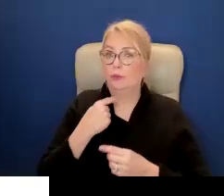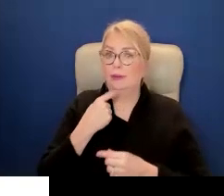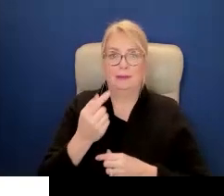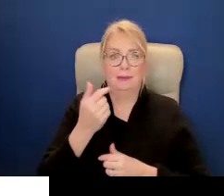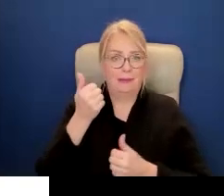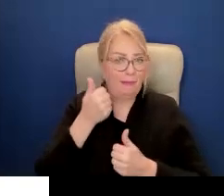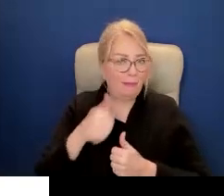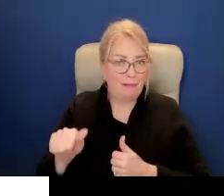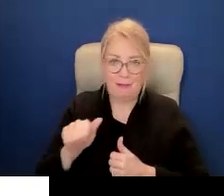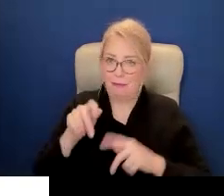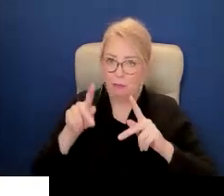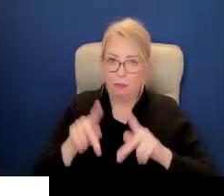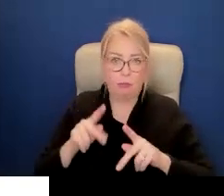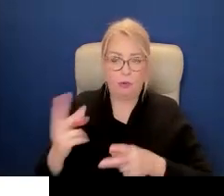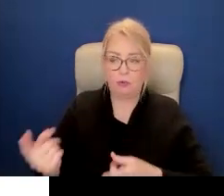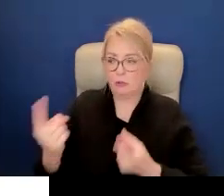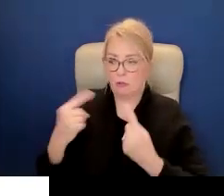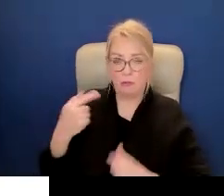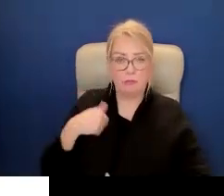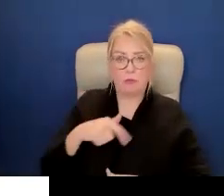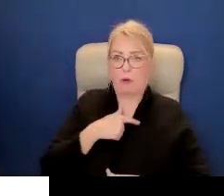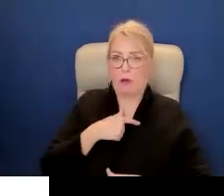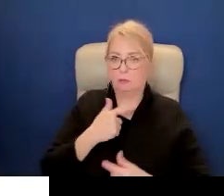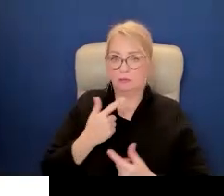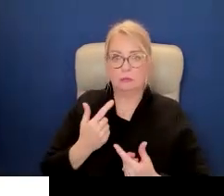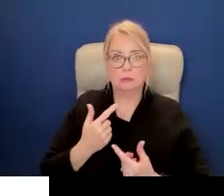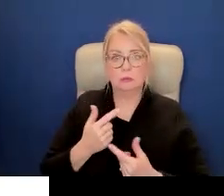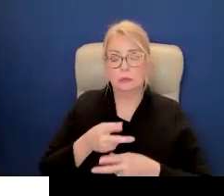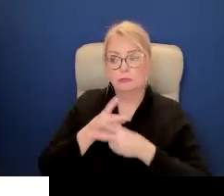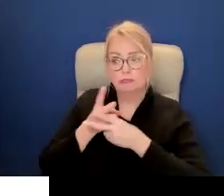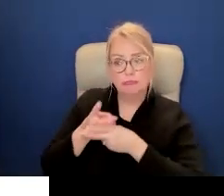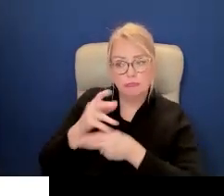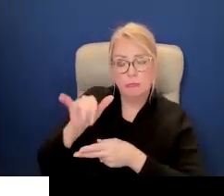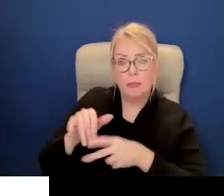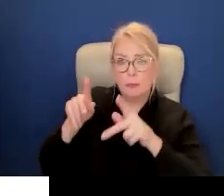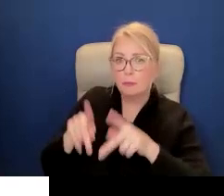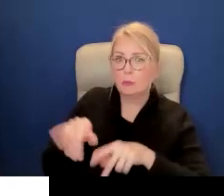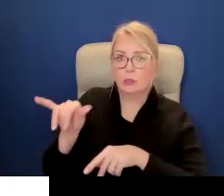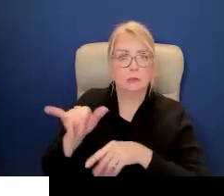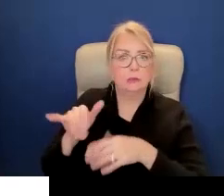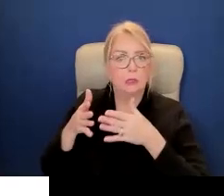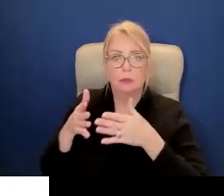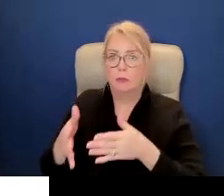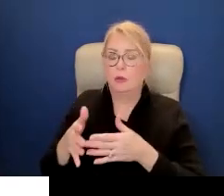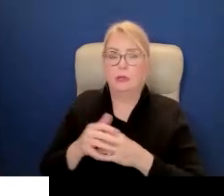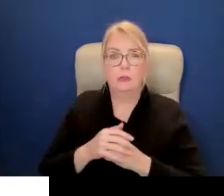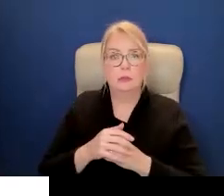It's important for all of us to treat the person the same way you did before you knew of their status.